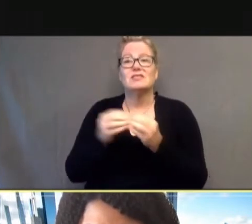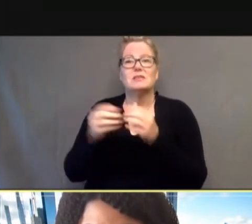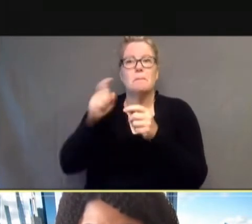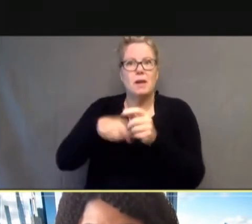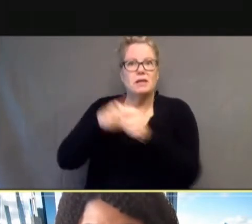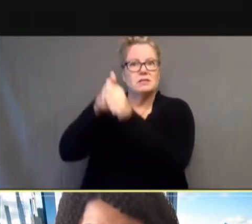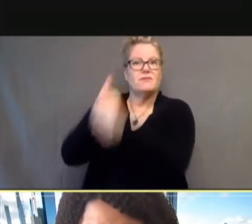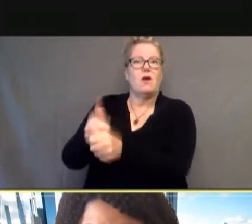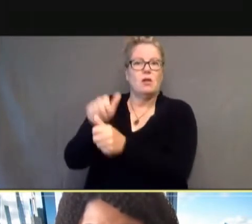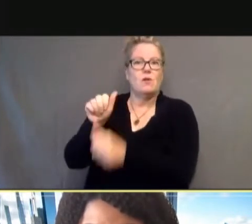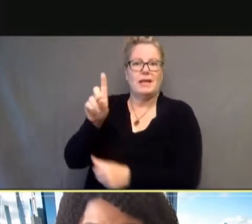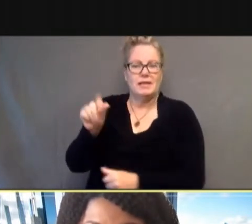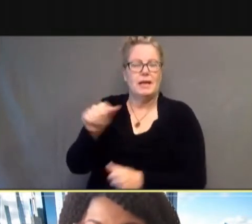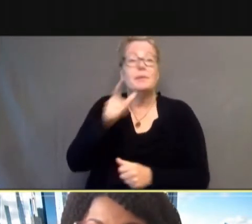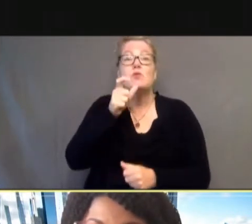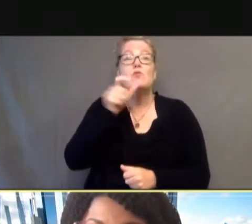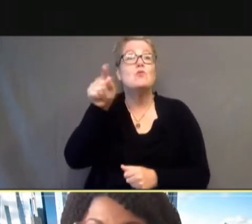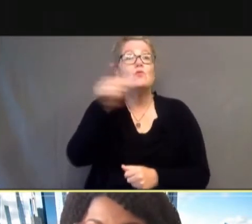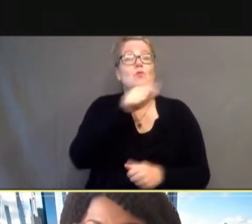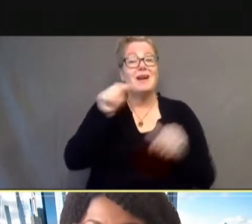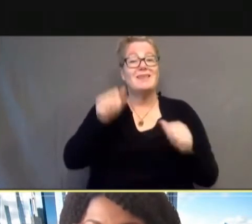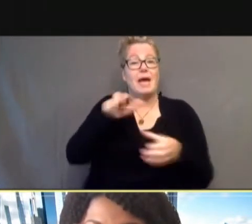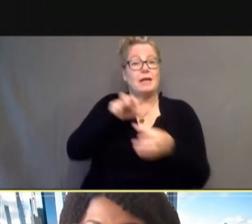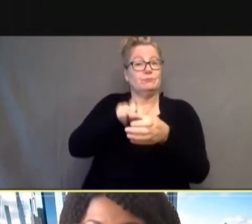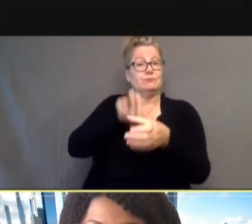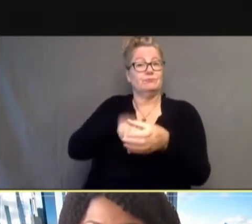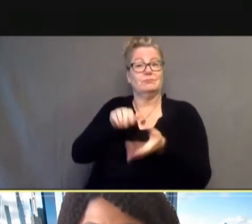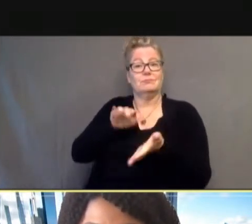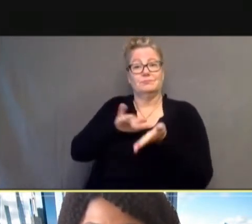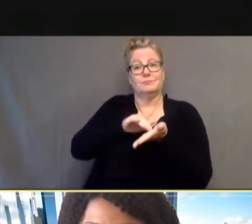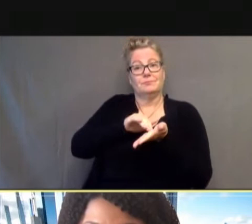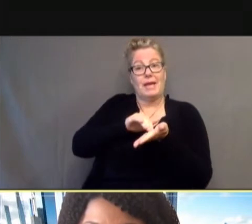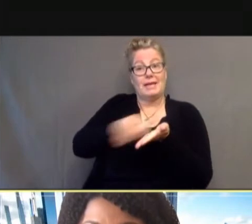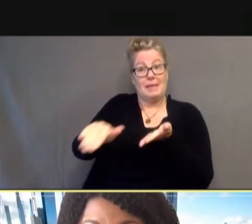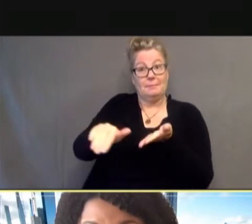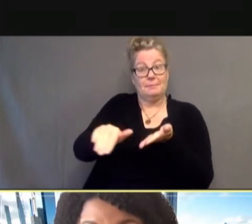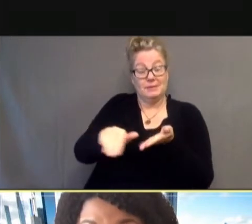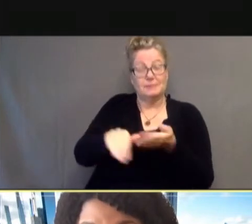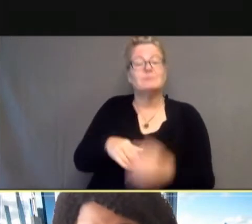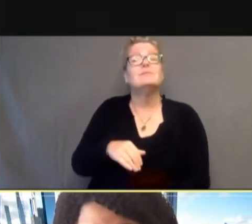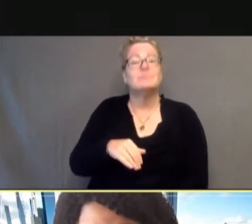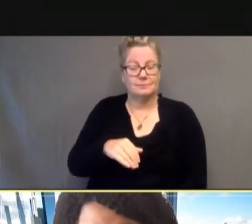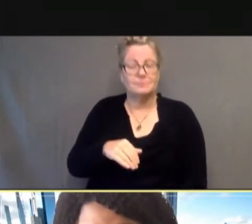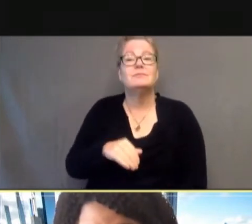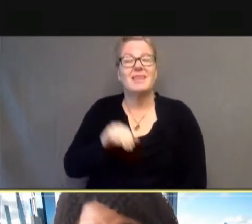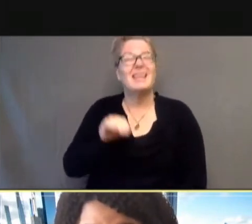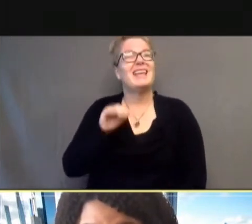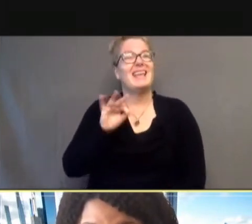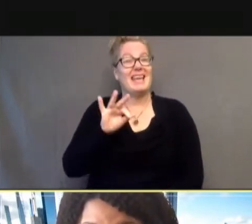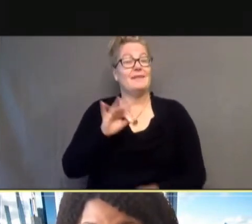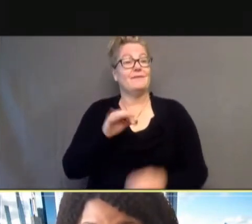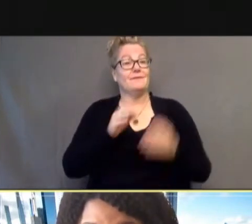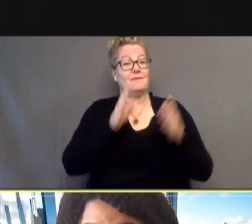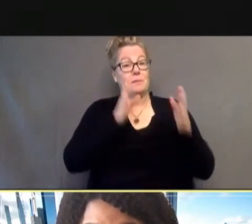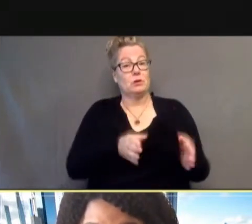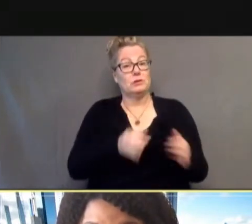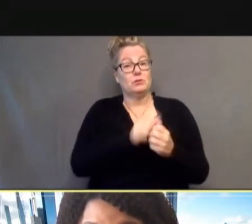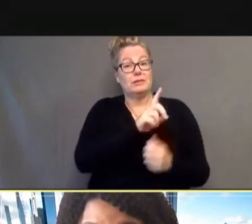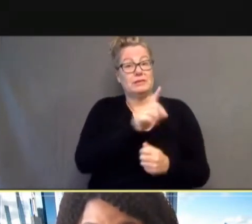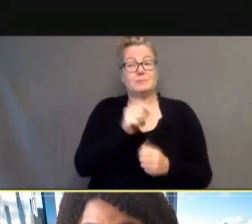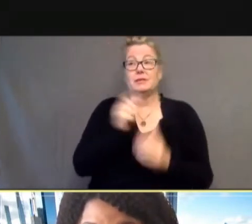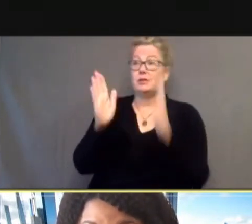those accommodations is if what someone is requesting is an undue hardship, meaning they